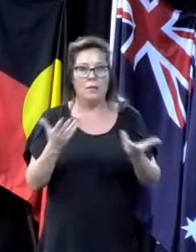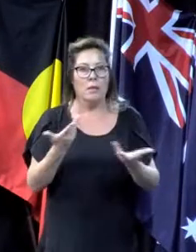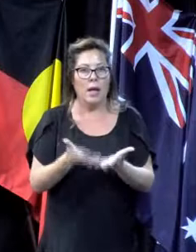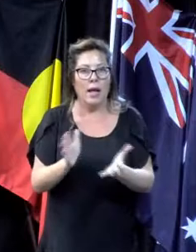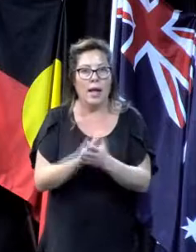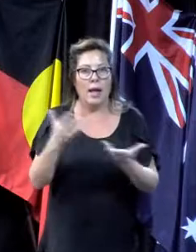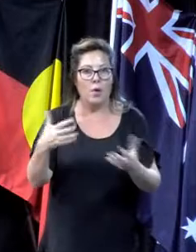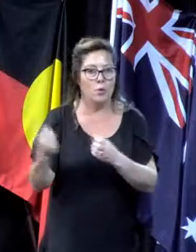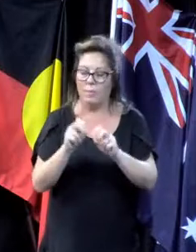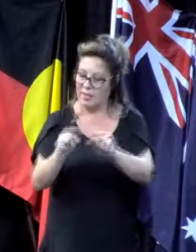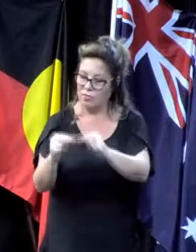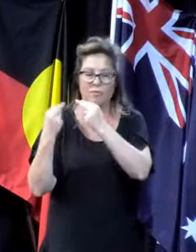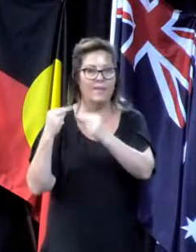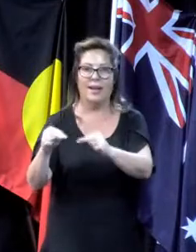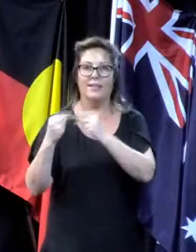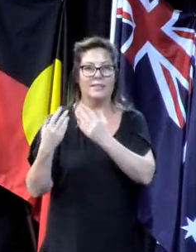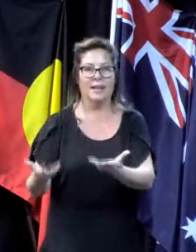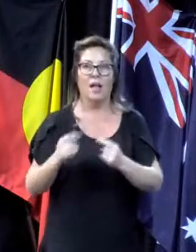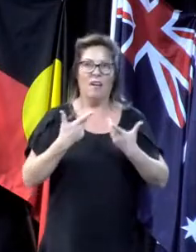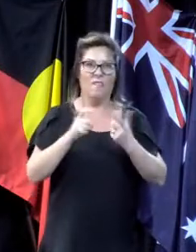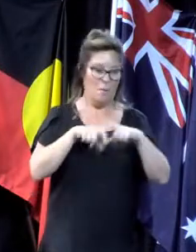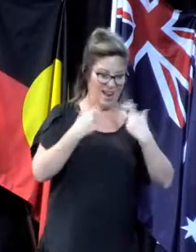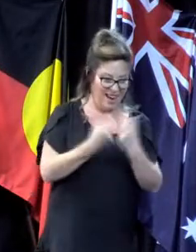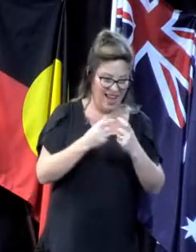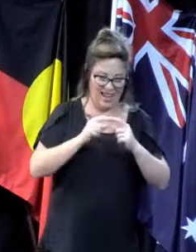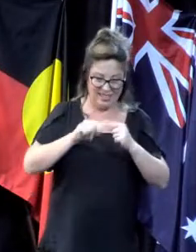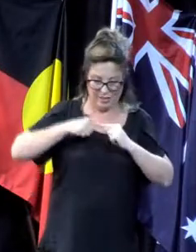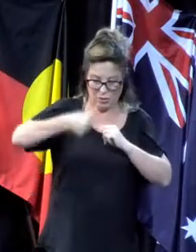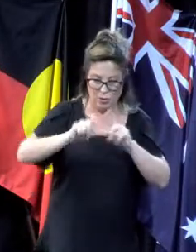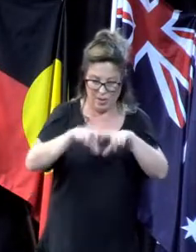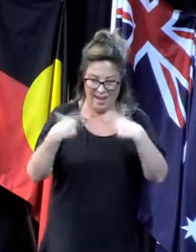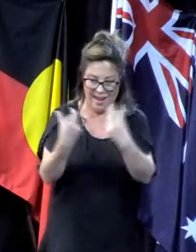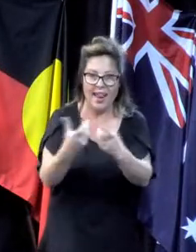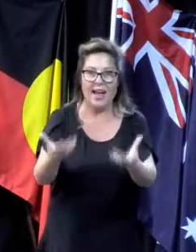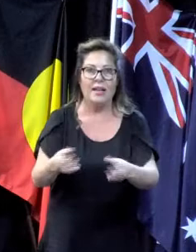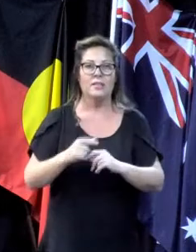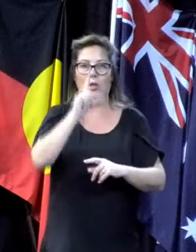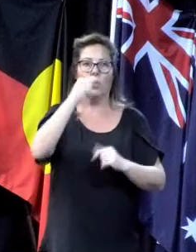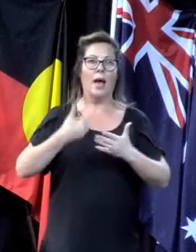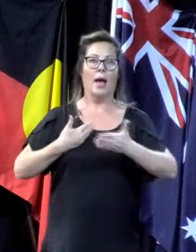can happen from a lesson-to-lesson basis. It’s not some planning that you could do in the holidays